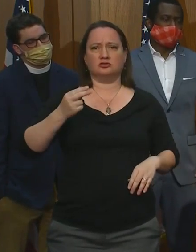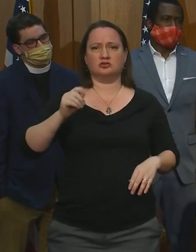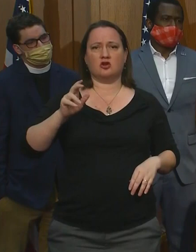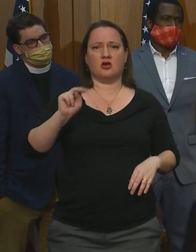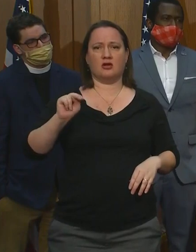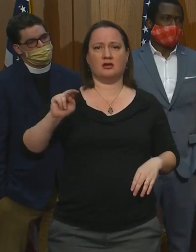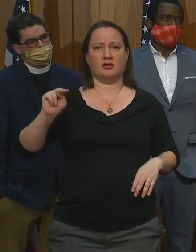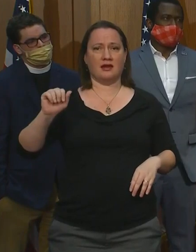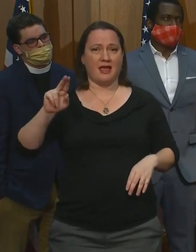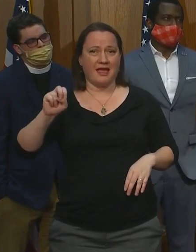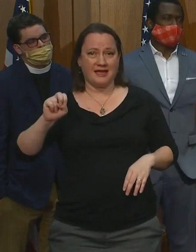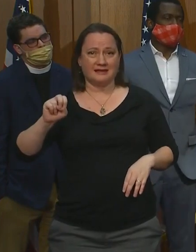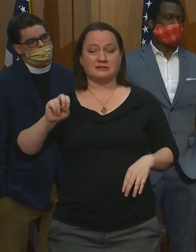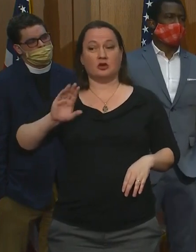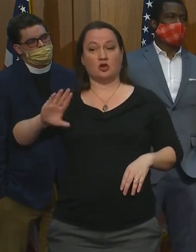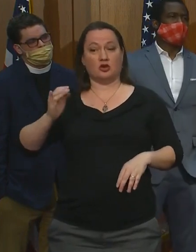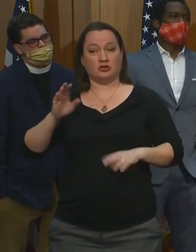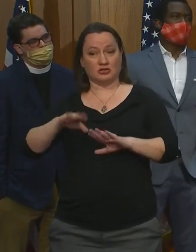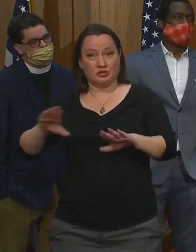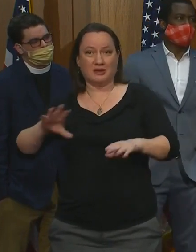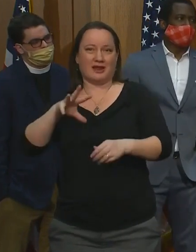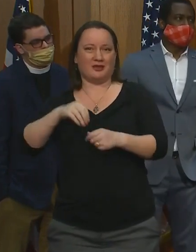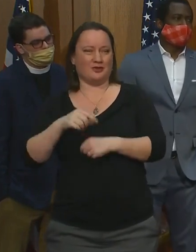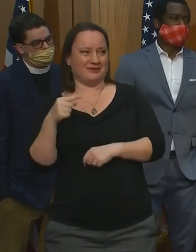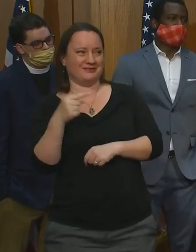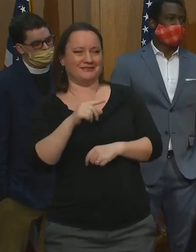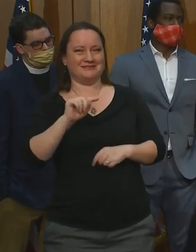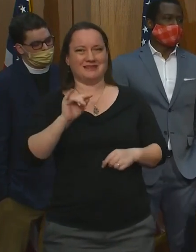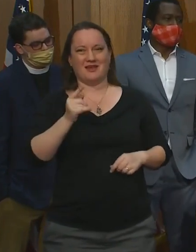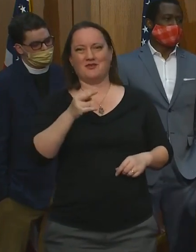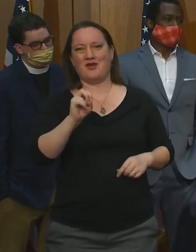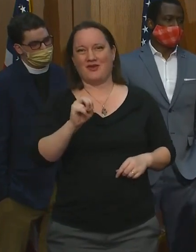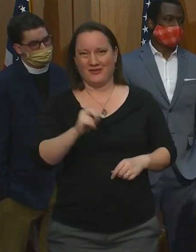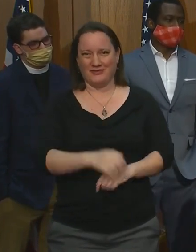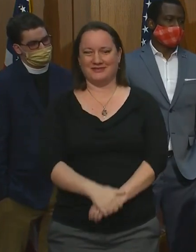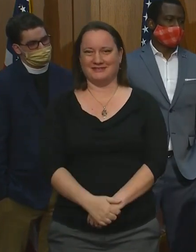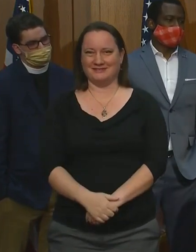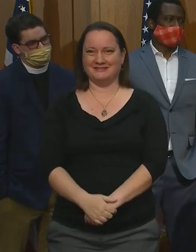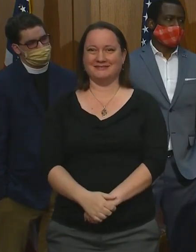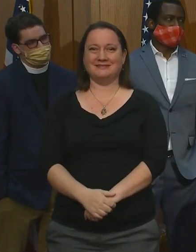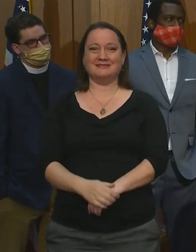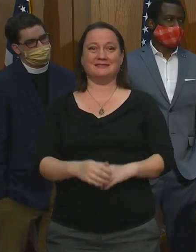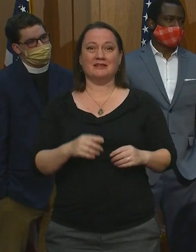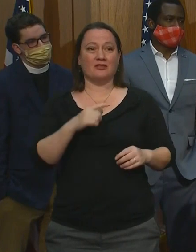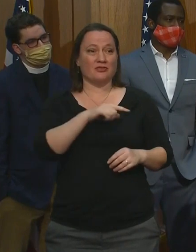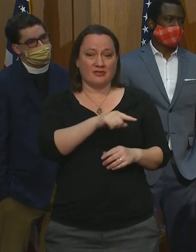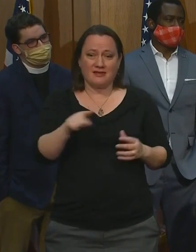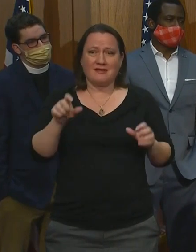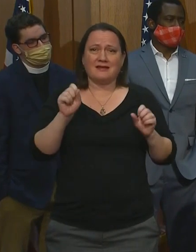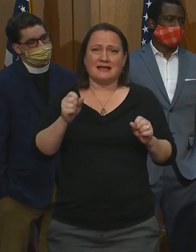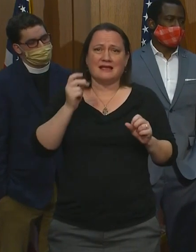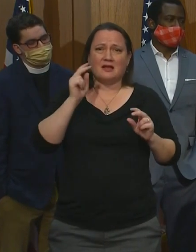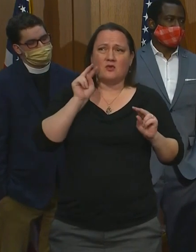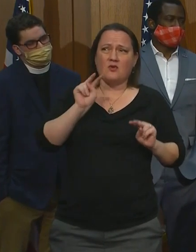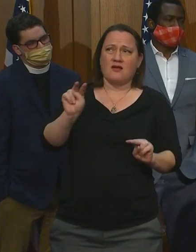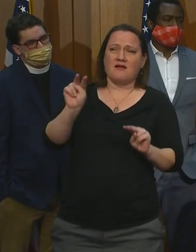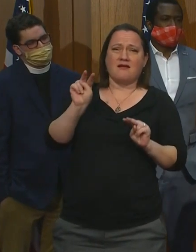MY DAUGHTER SEAN NANCE. AND HER